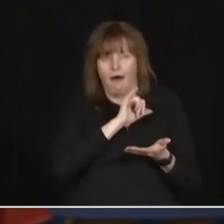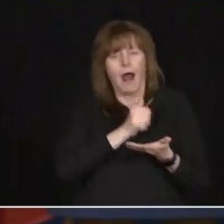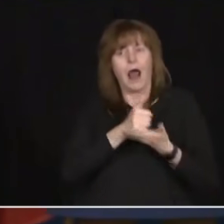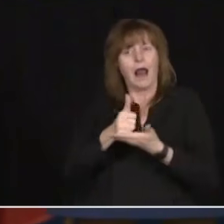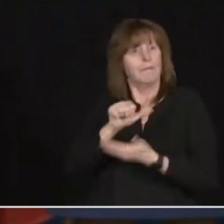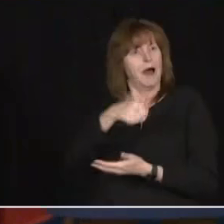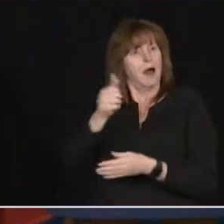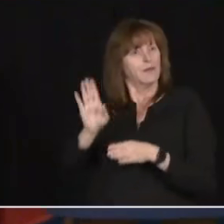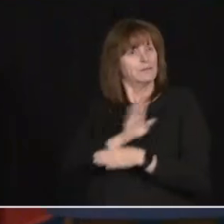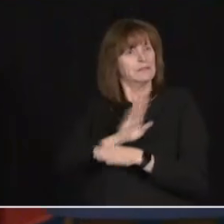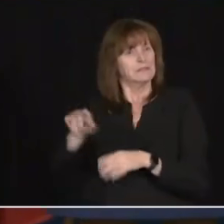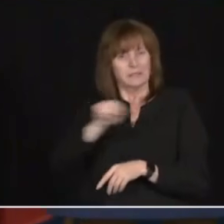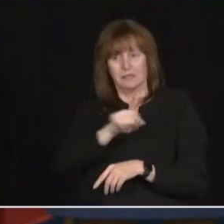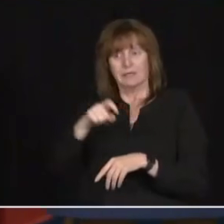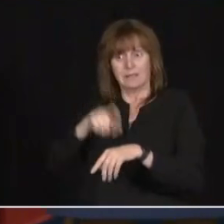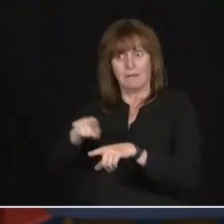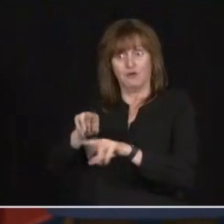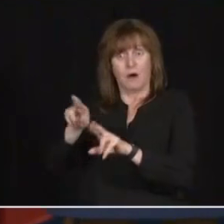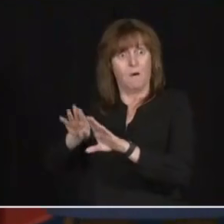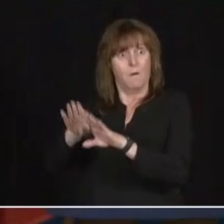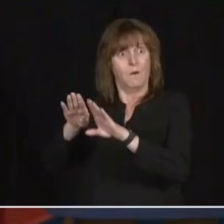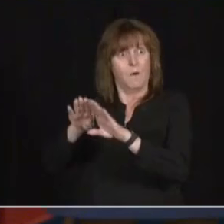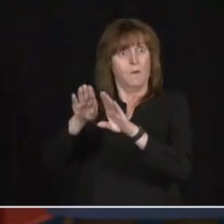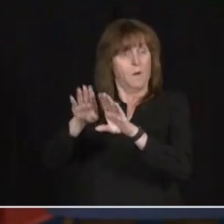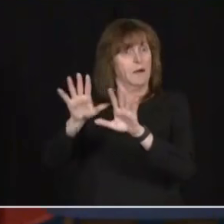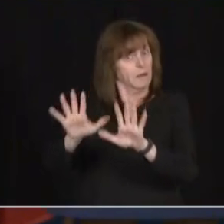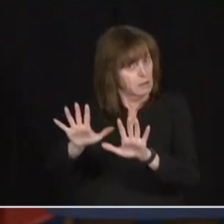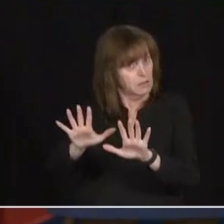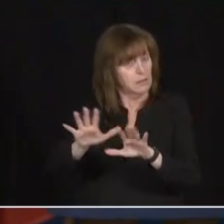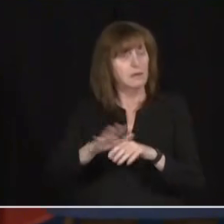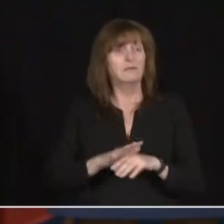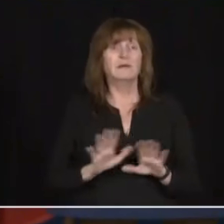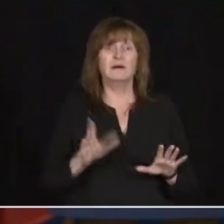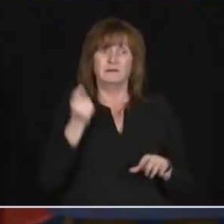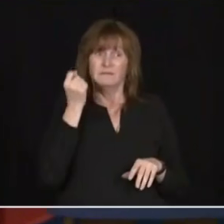Team Ontario approach. Our approach to reopening will be Medial so all the